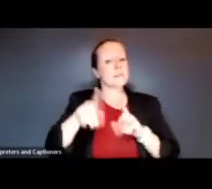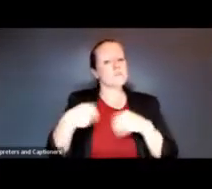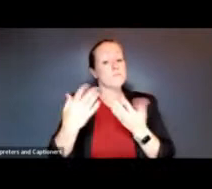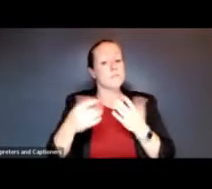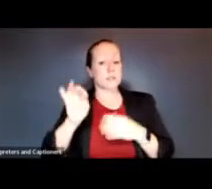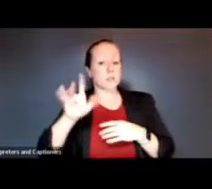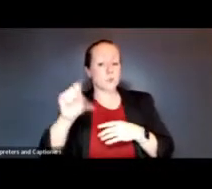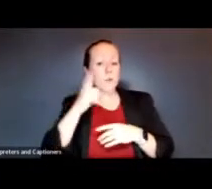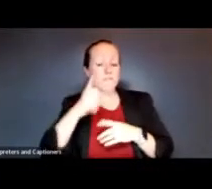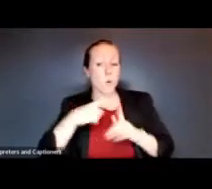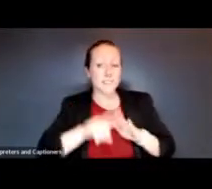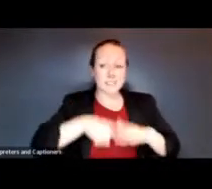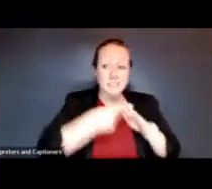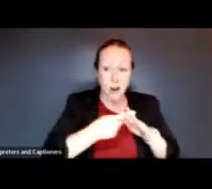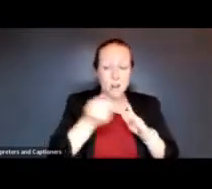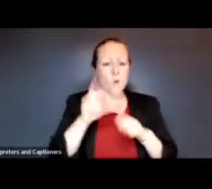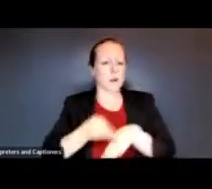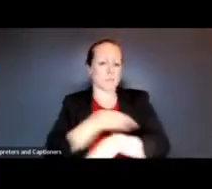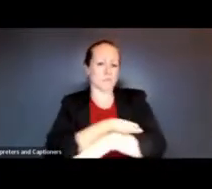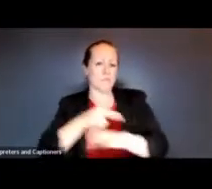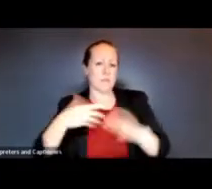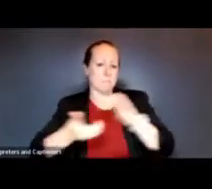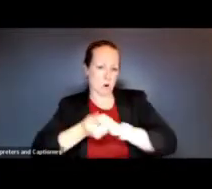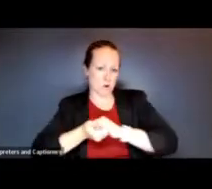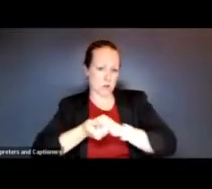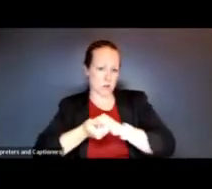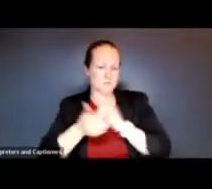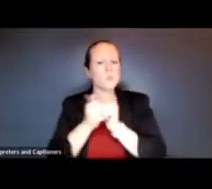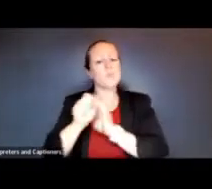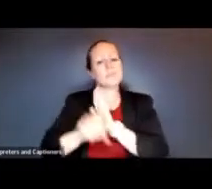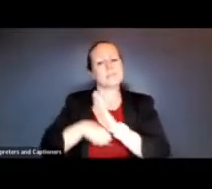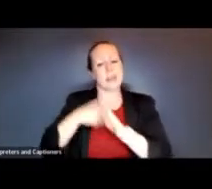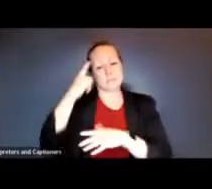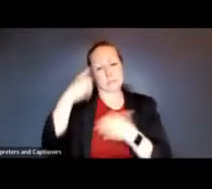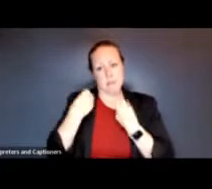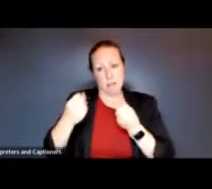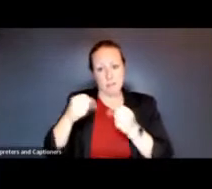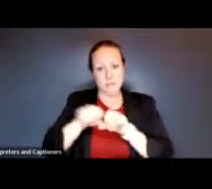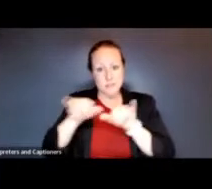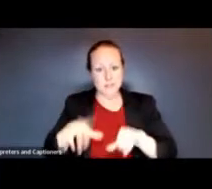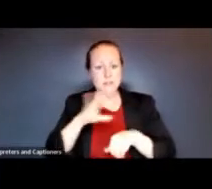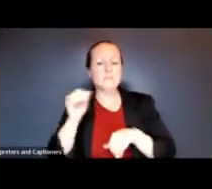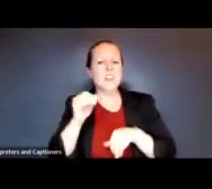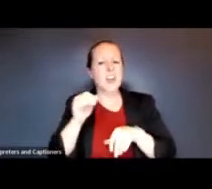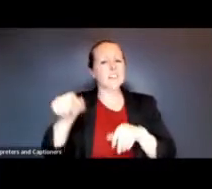partnerships within state mental health systems and also providing your strategies and tips for how to support people with co-occurring behavioral